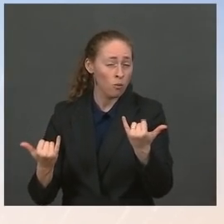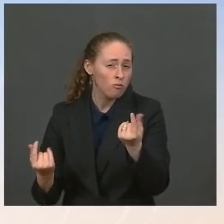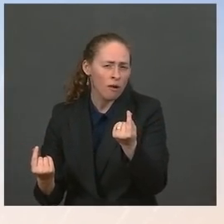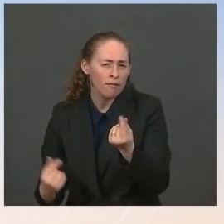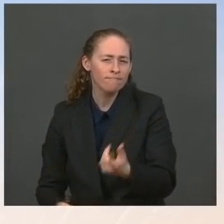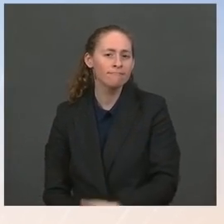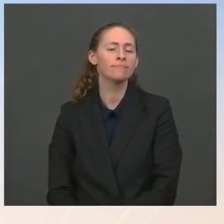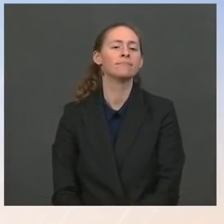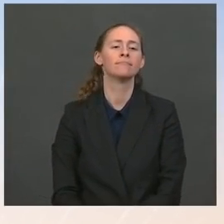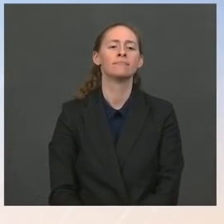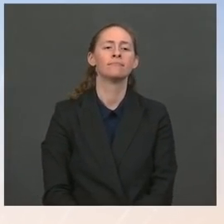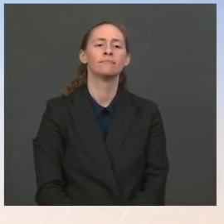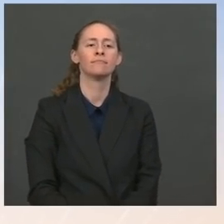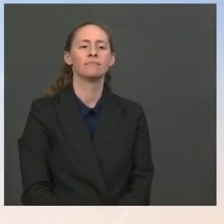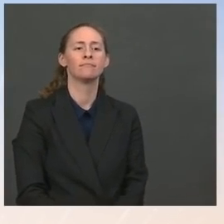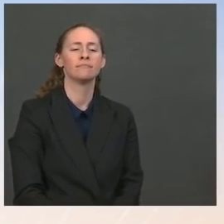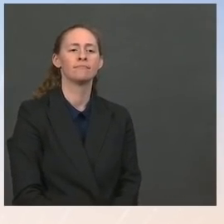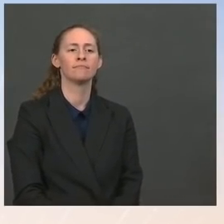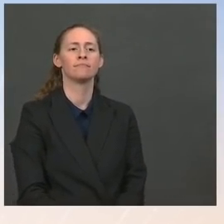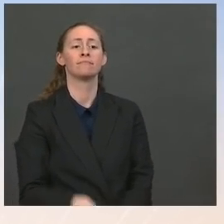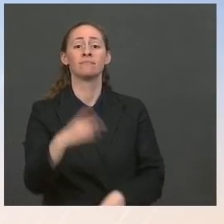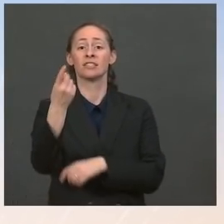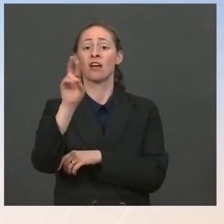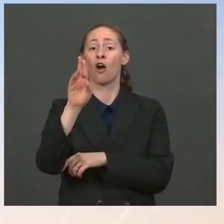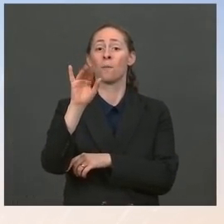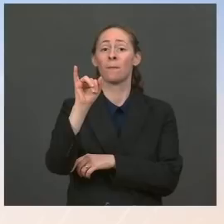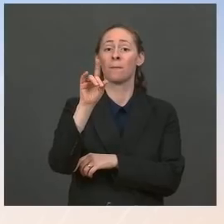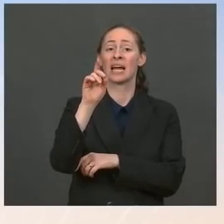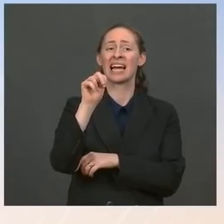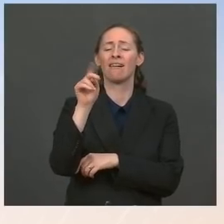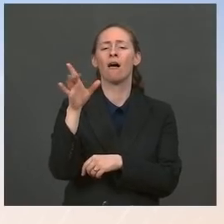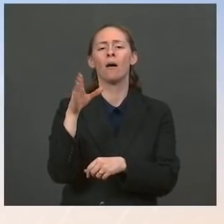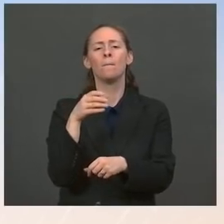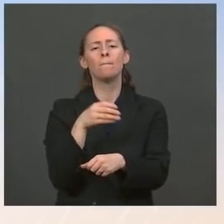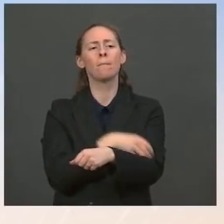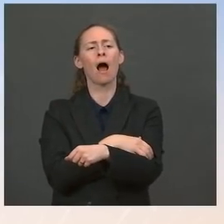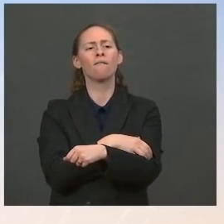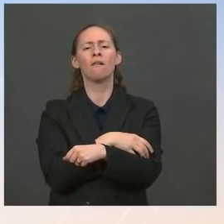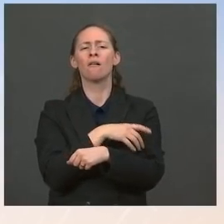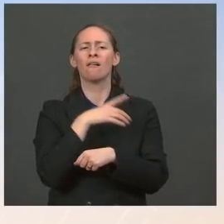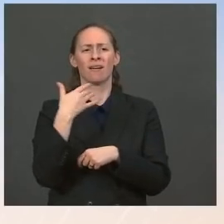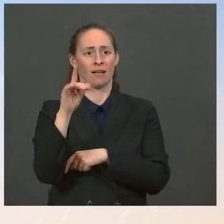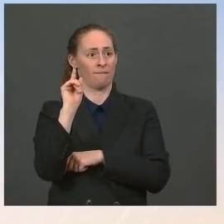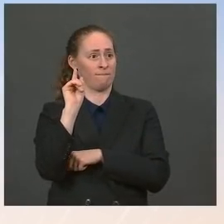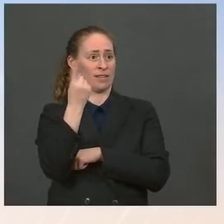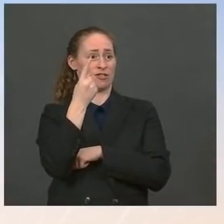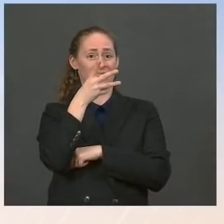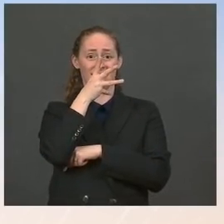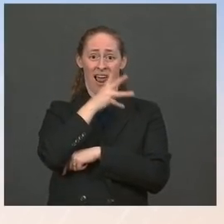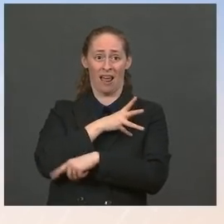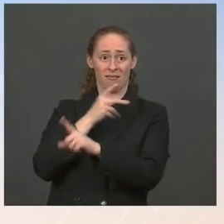I mean, she is a powerful voice just as First Lady and also as herself, as Dr. Biden,